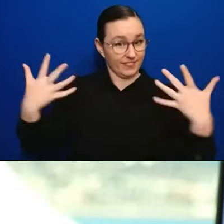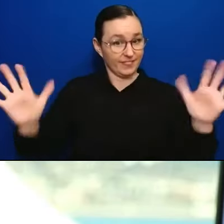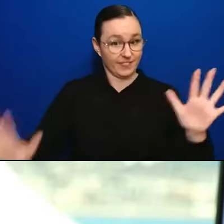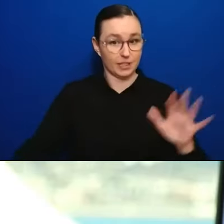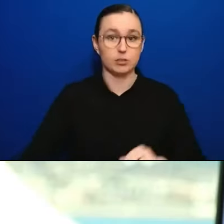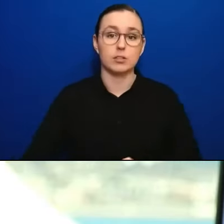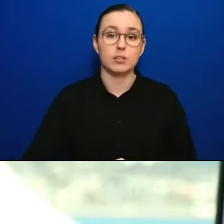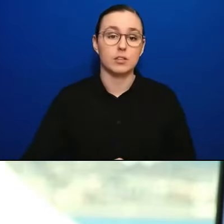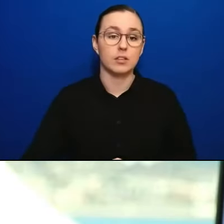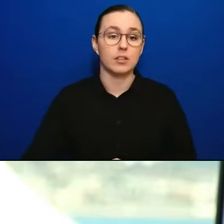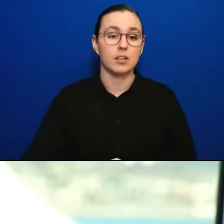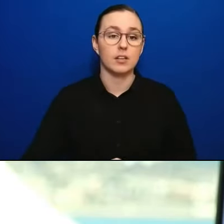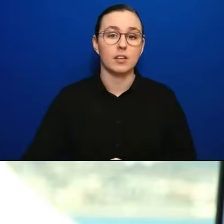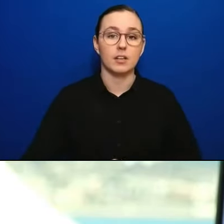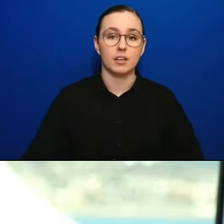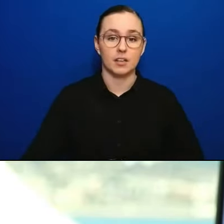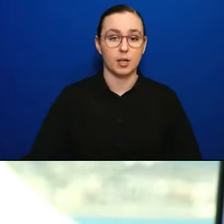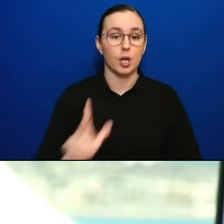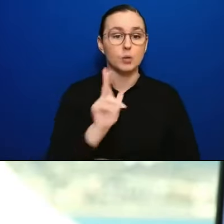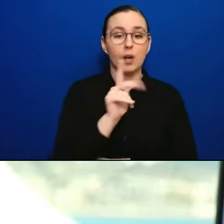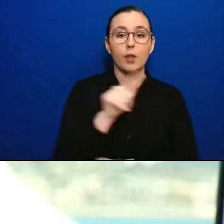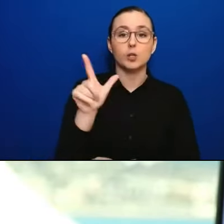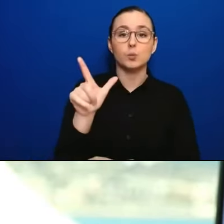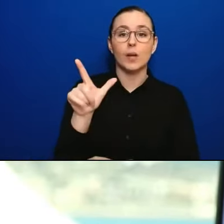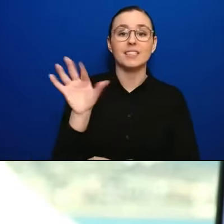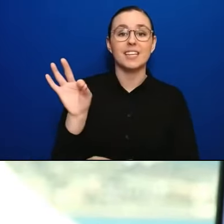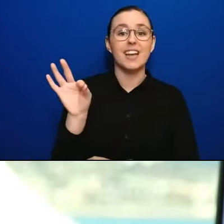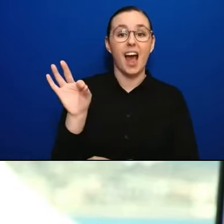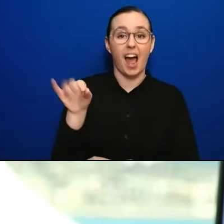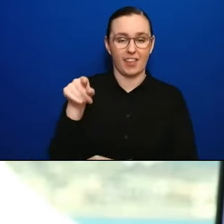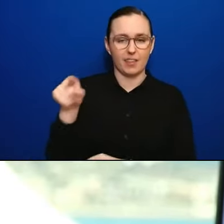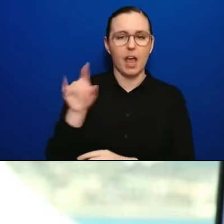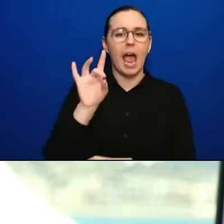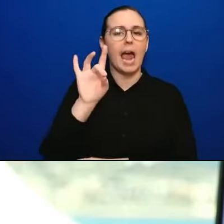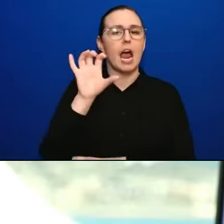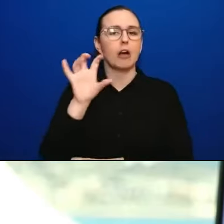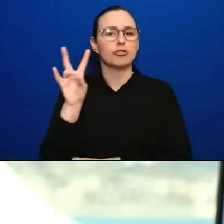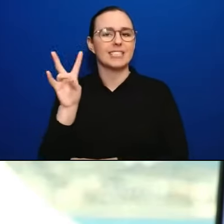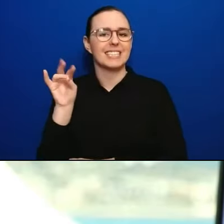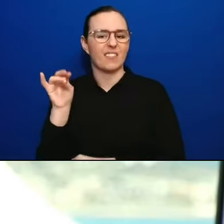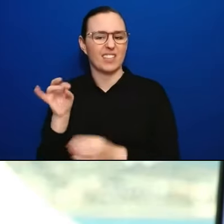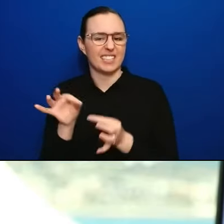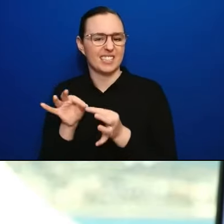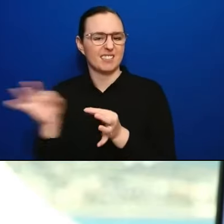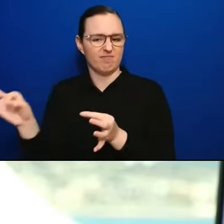surgeries were completed in